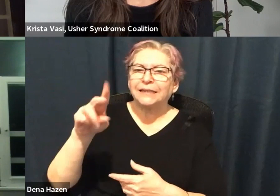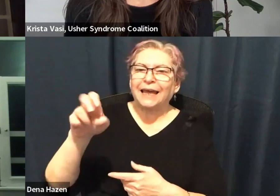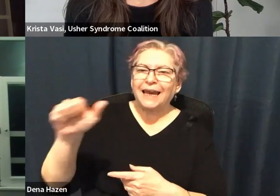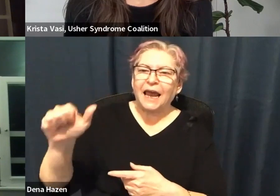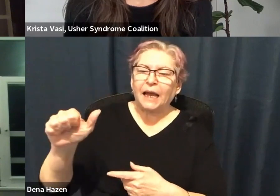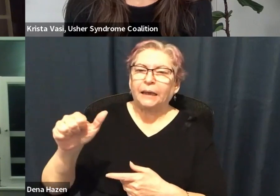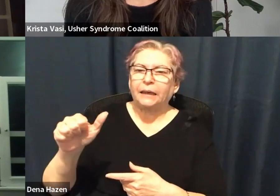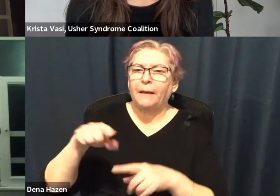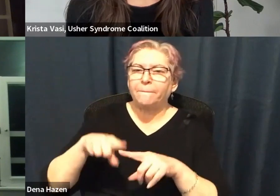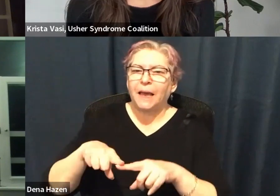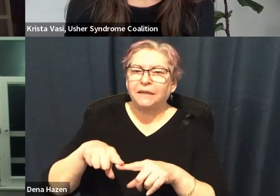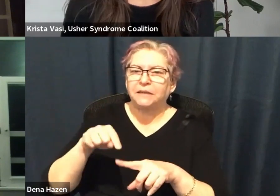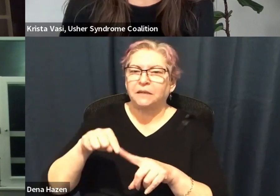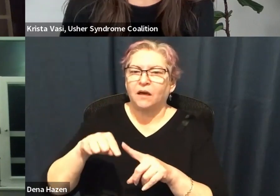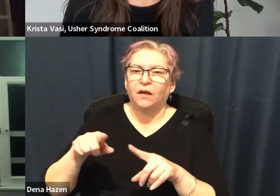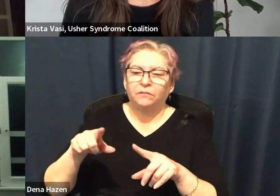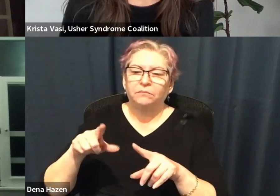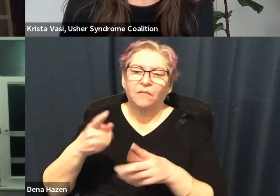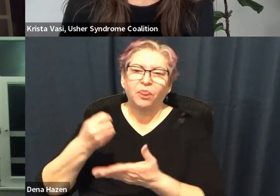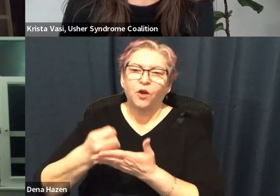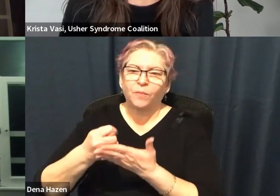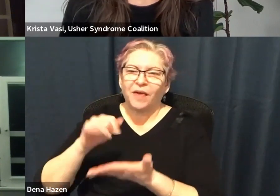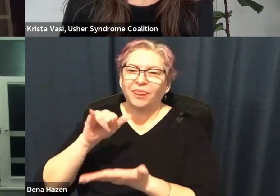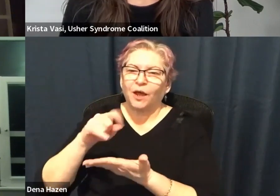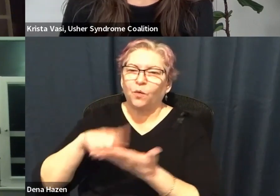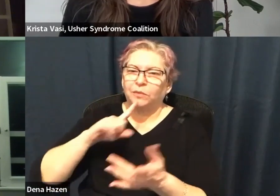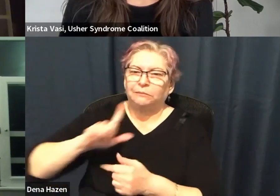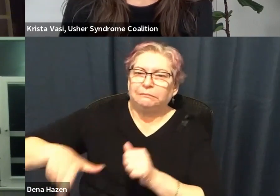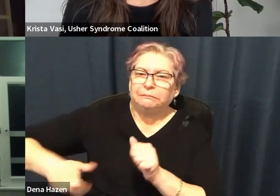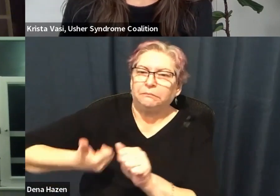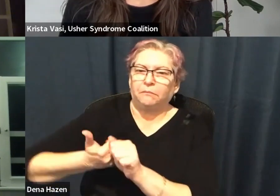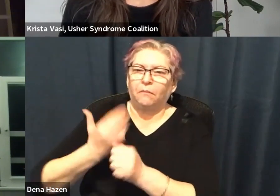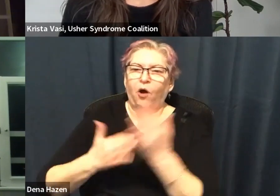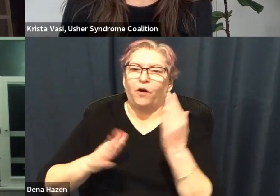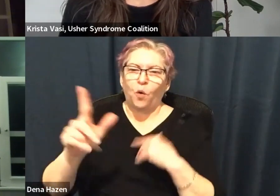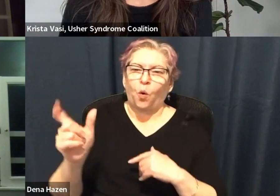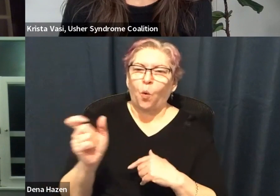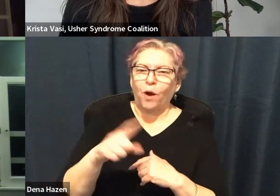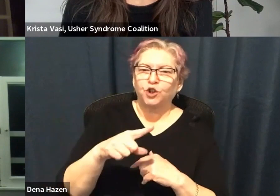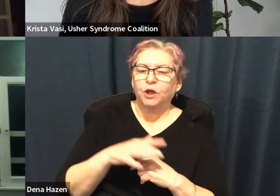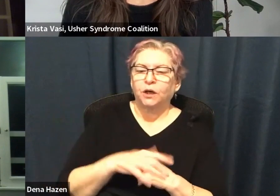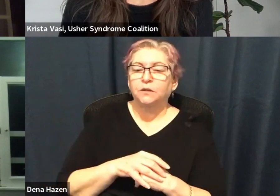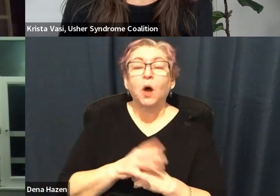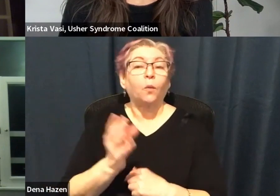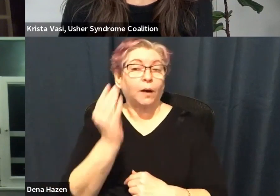which I think is the the kind of underlying part of the question. That being said, I do have the caveat.